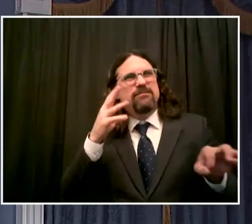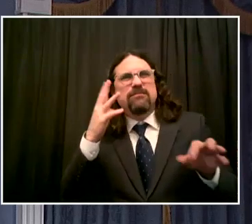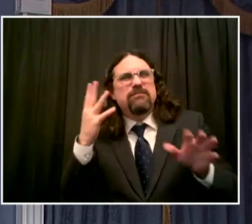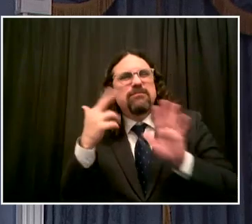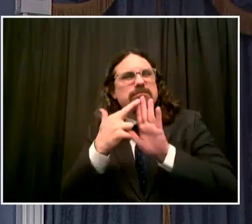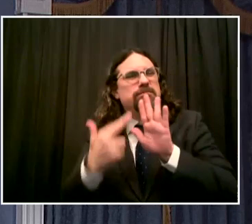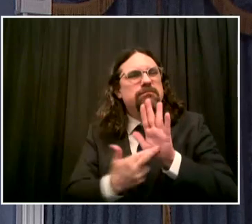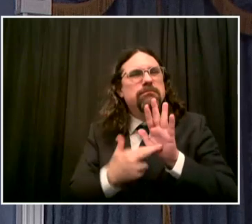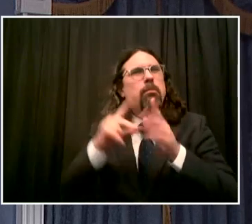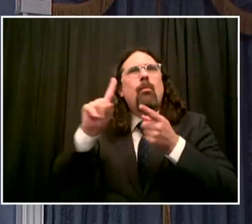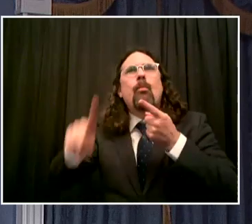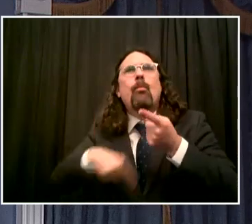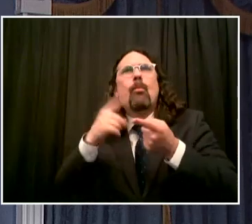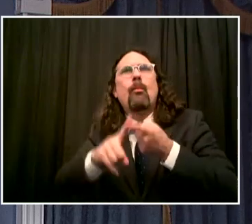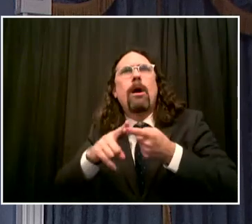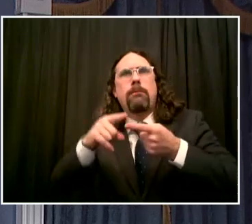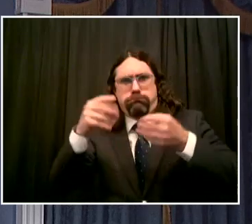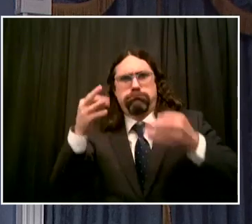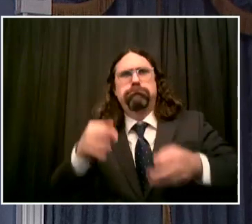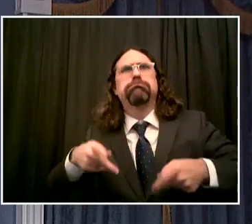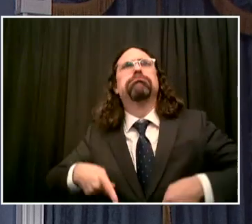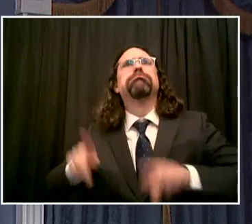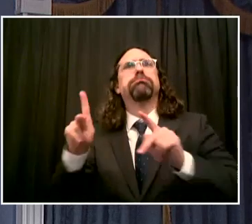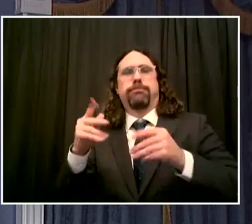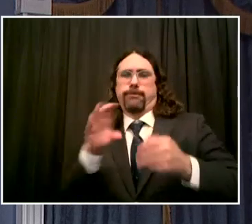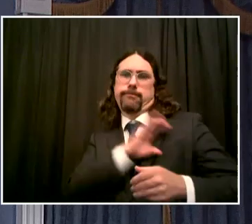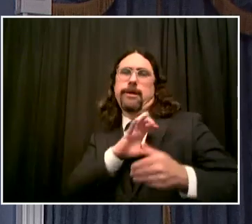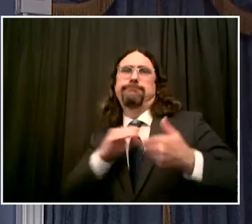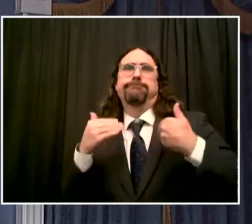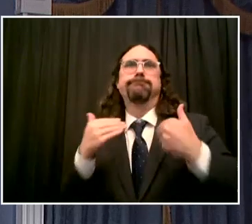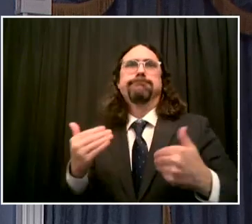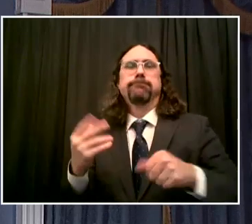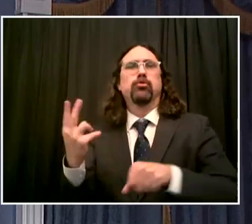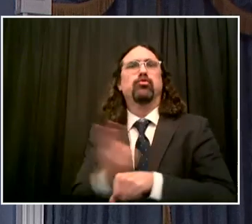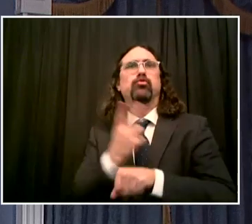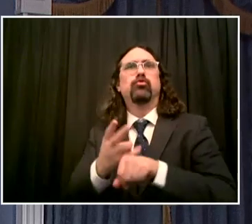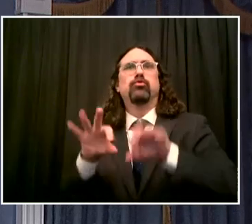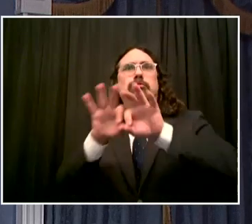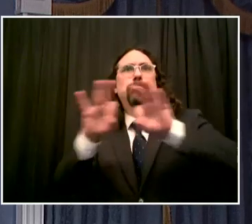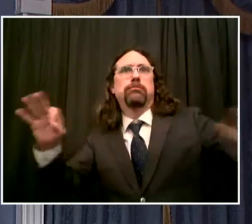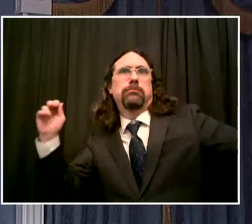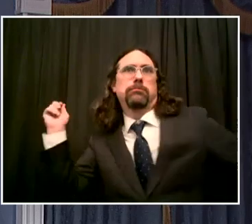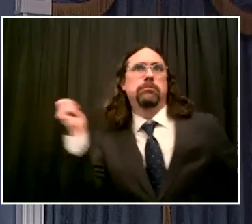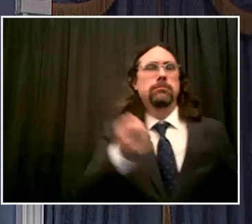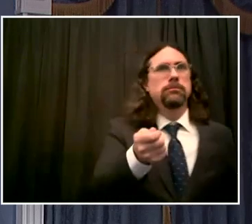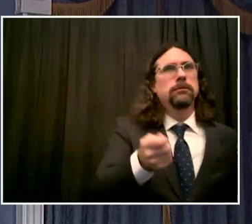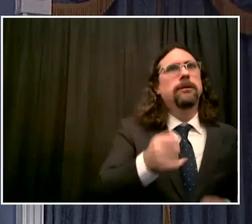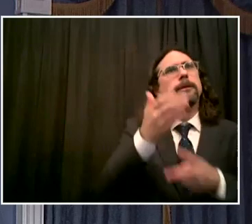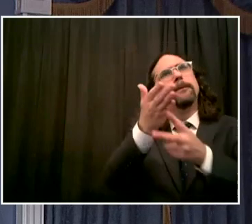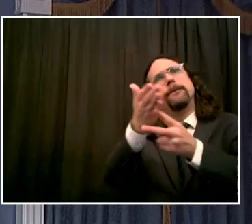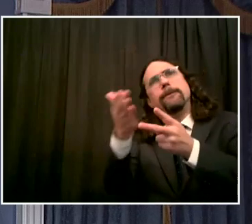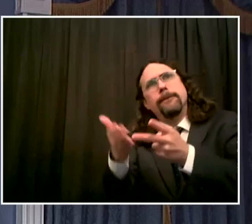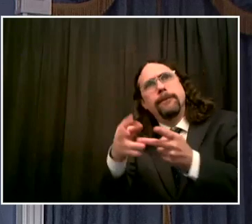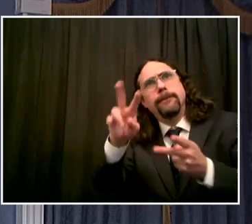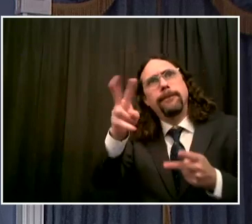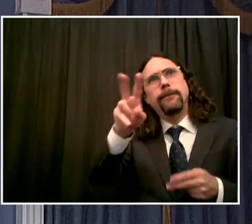INCLUDING ONE CASE A POLICE